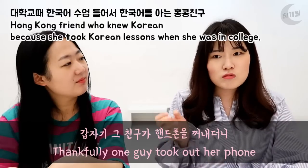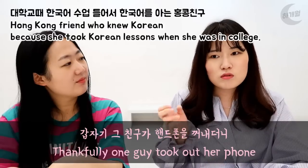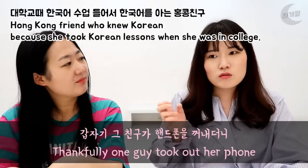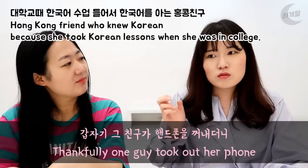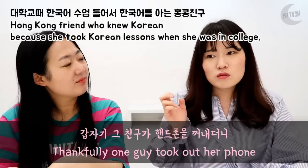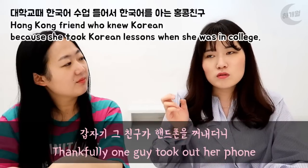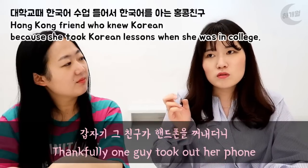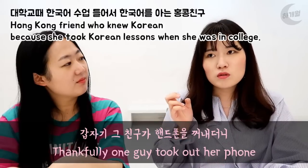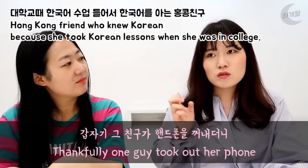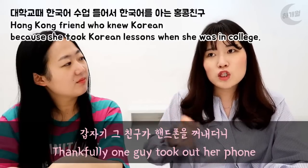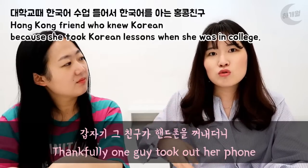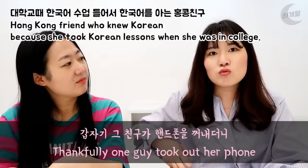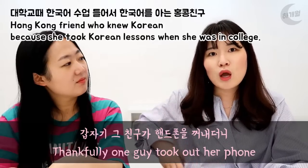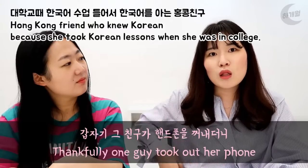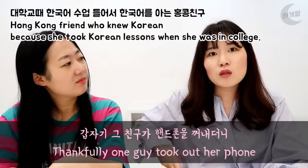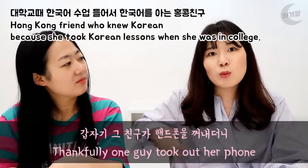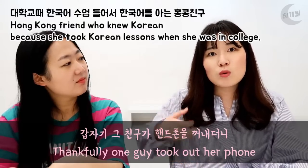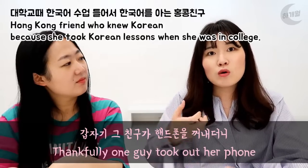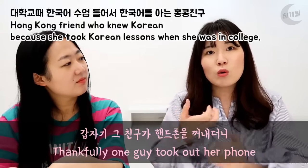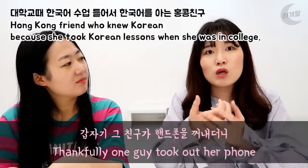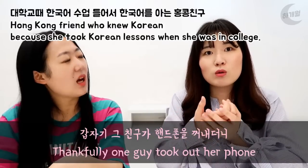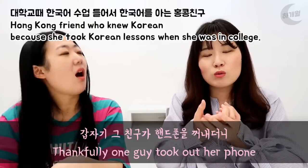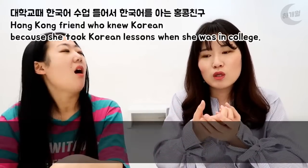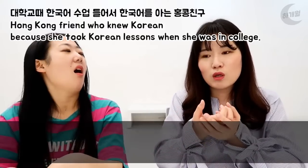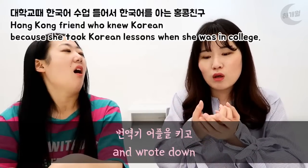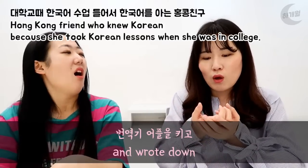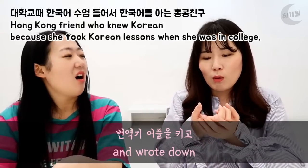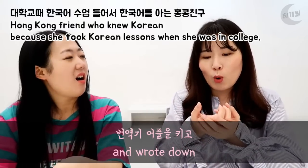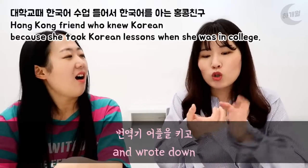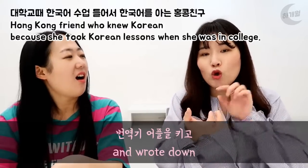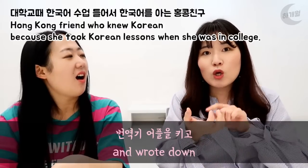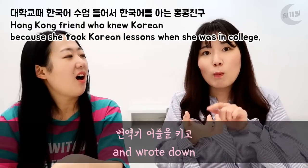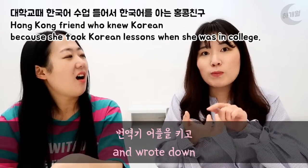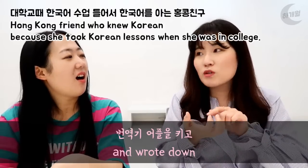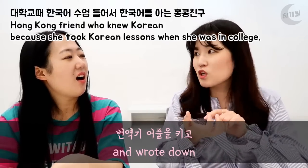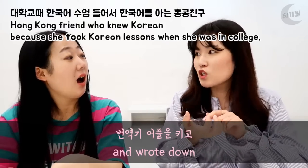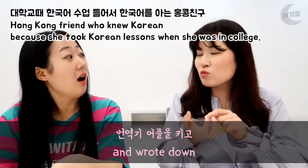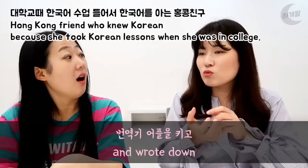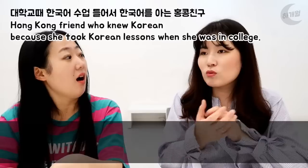Thankfully one guy took out his/her phone and wrote down